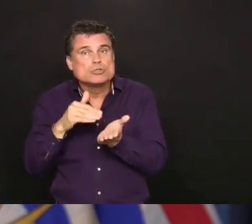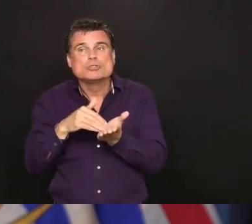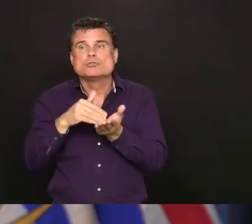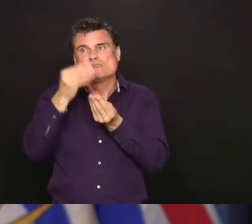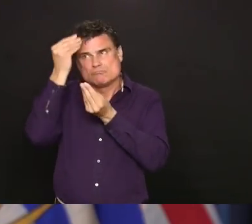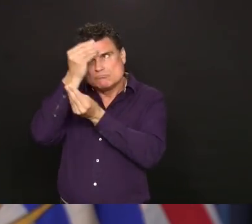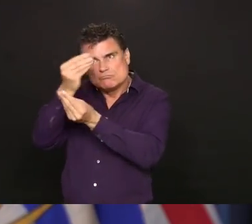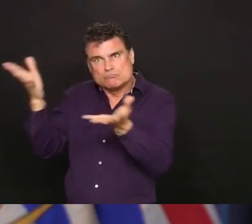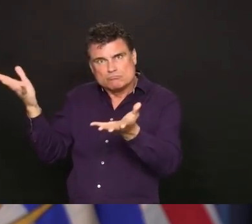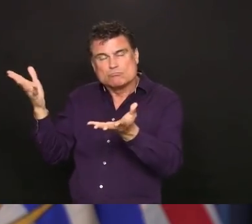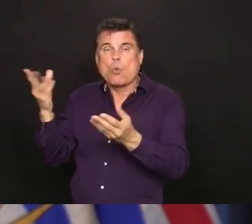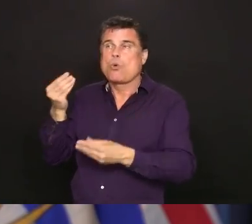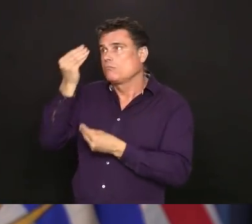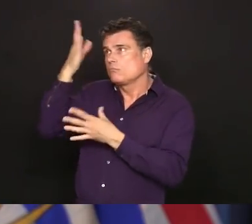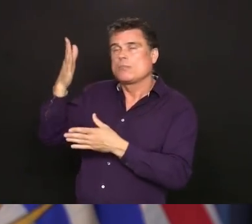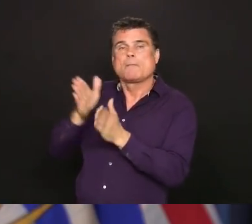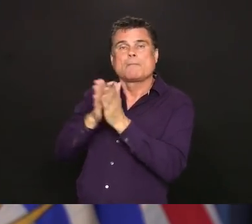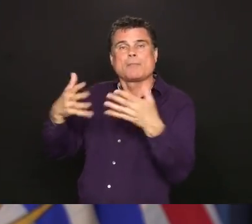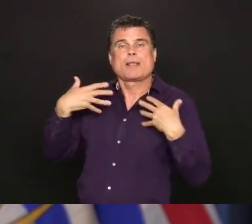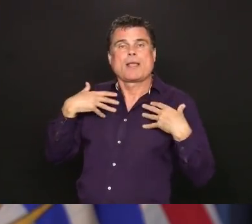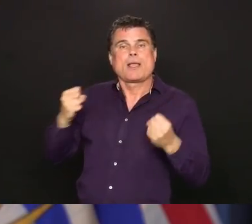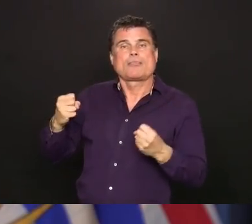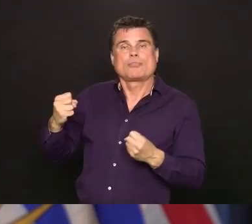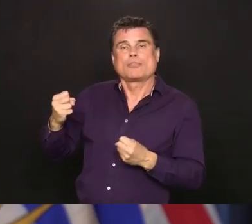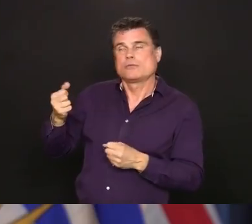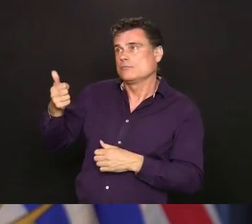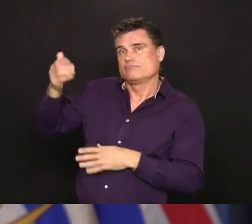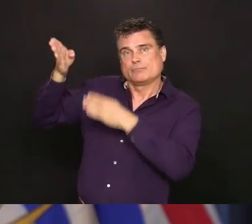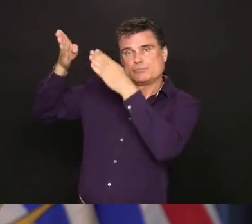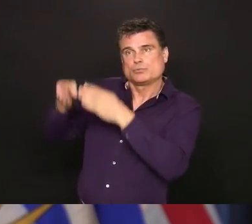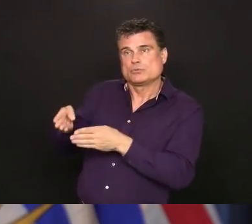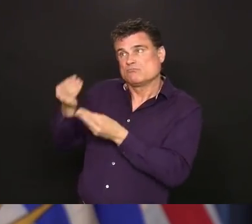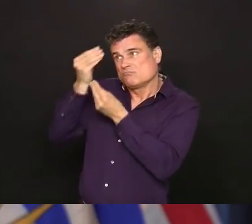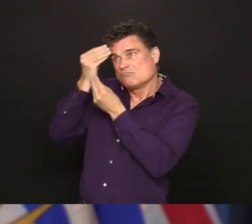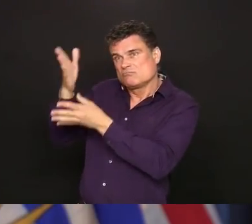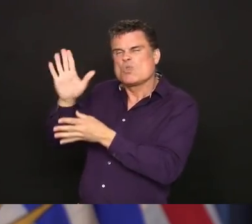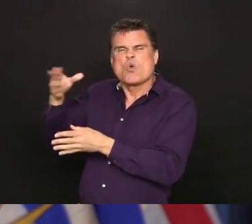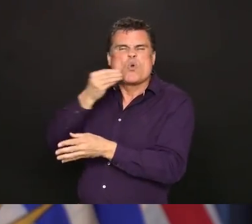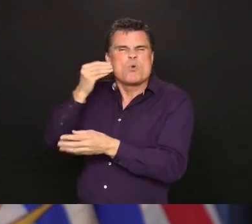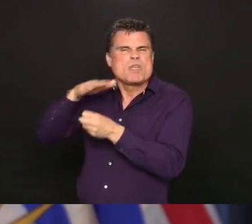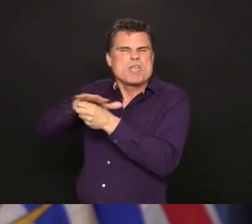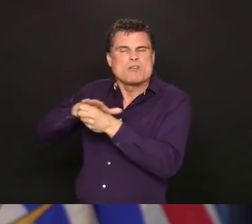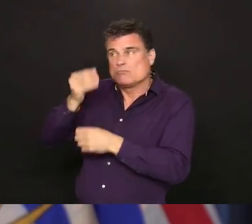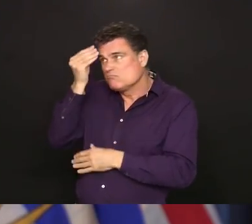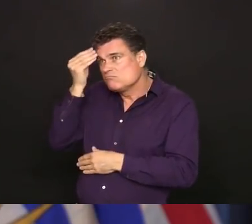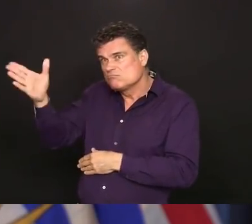essential workplaces have to have precautions in place and have to have awareness and monitor staff for